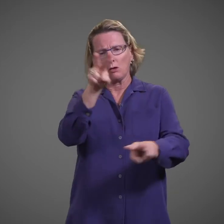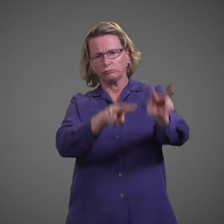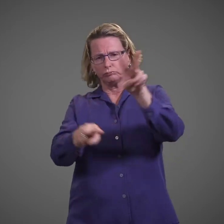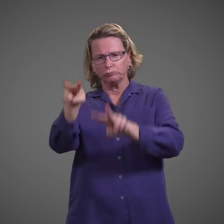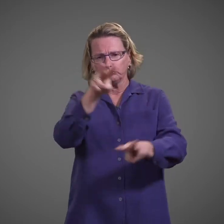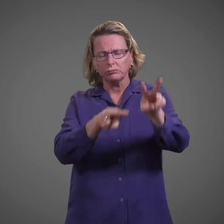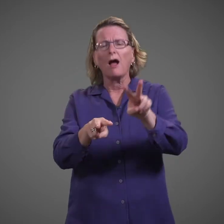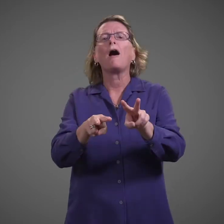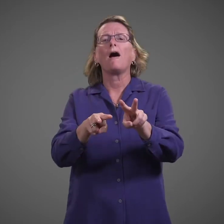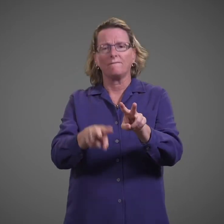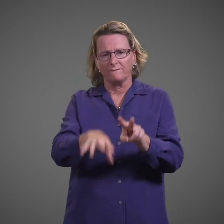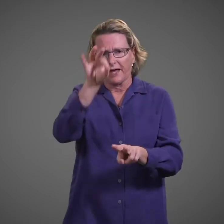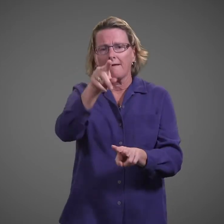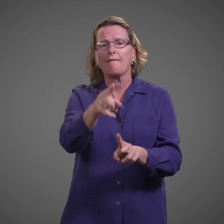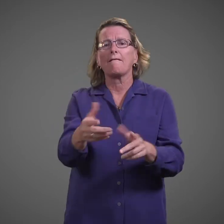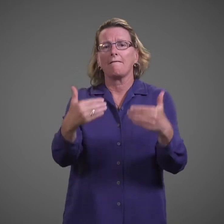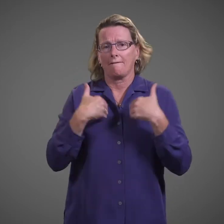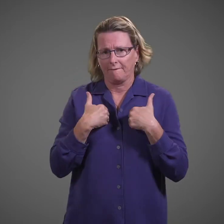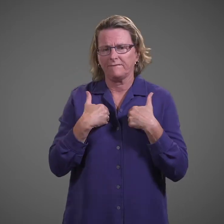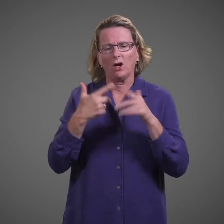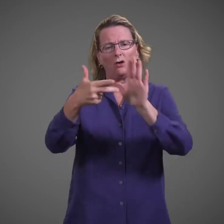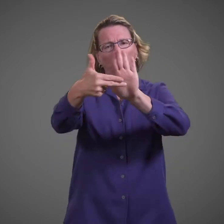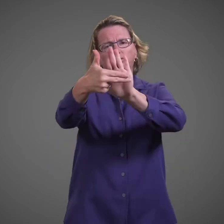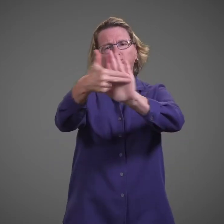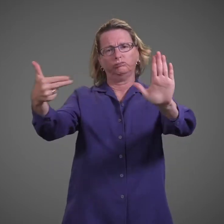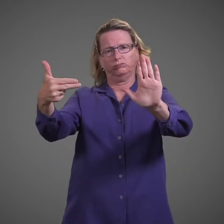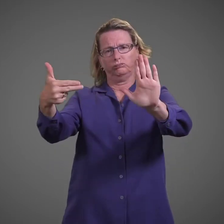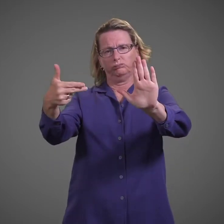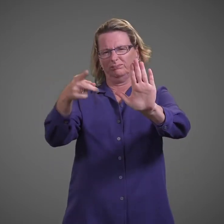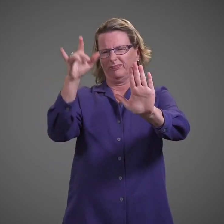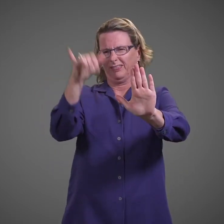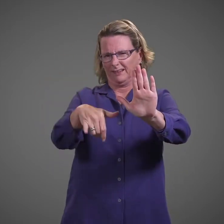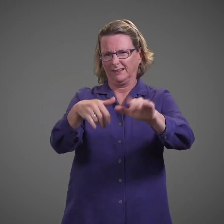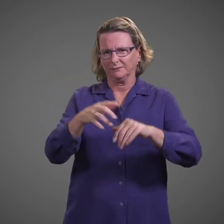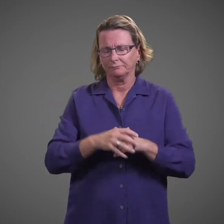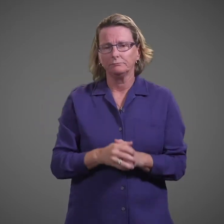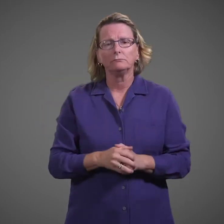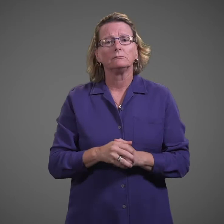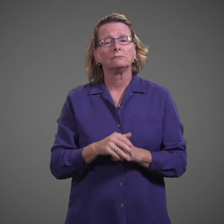is when the doctor examines the patient and decides you have a particular problem.